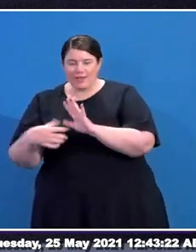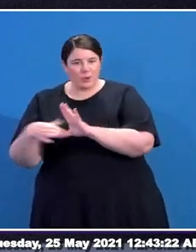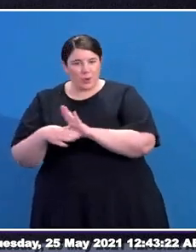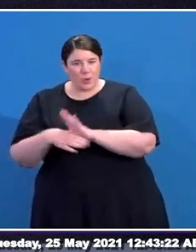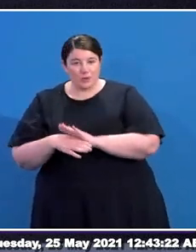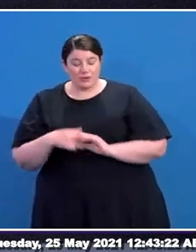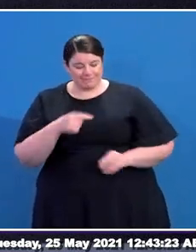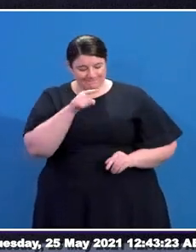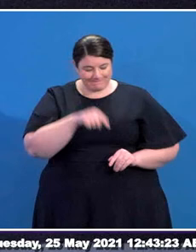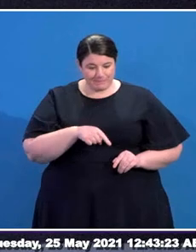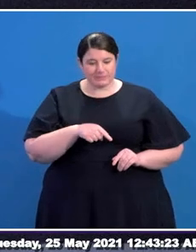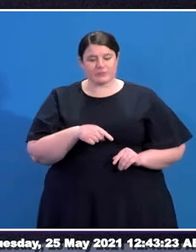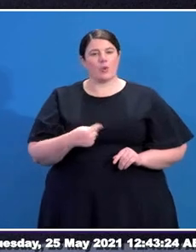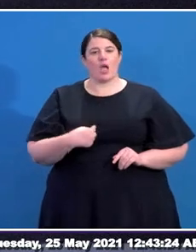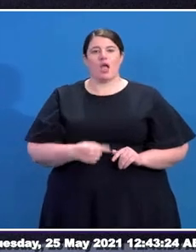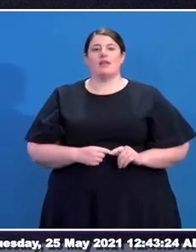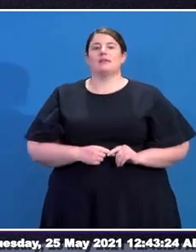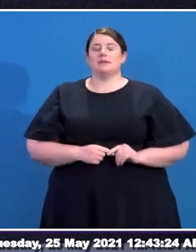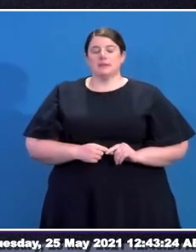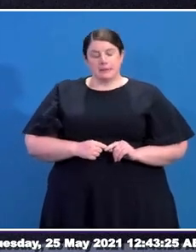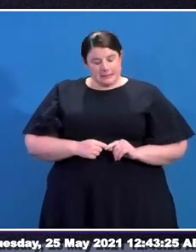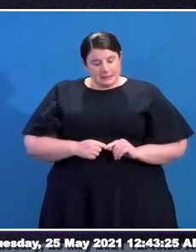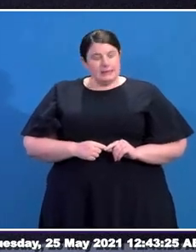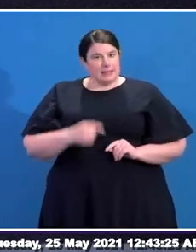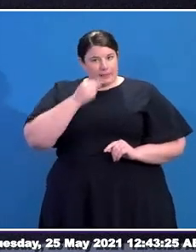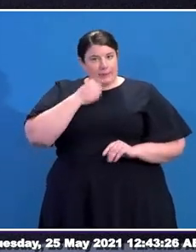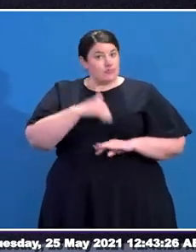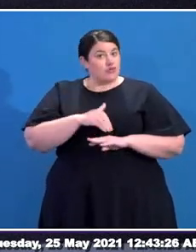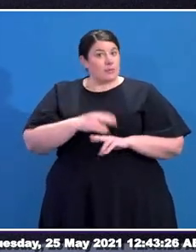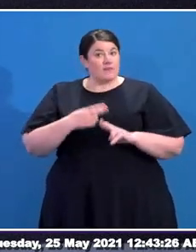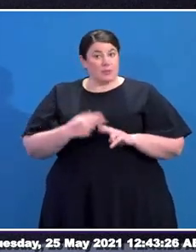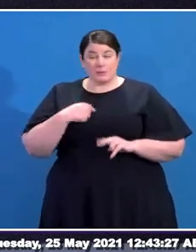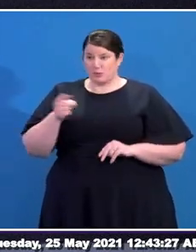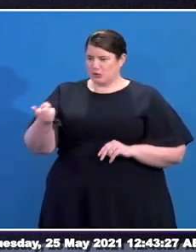That was a bit of a problem for me because he had specifically said "Diet Coke" and